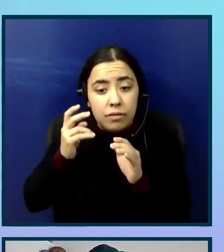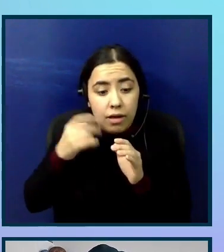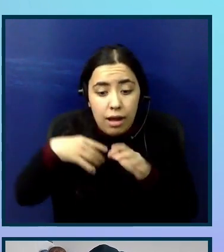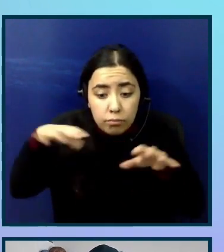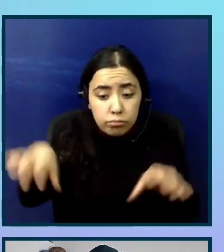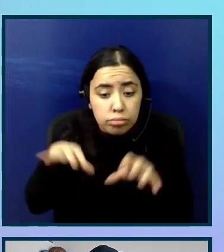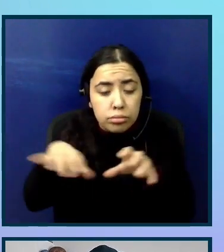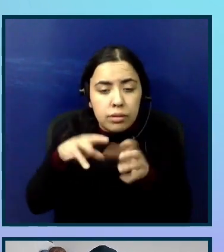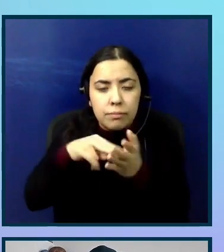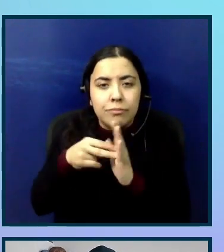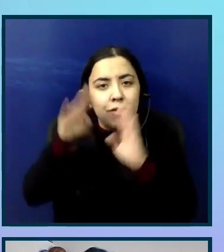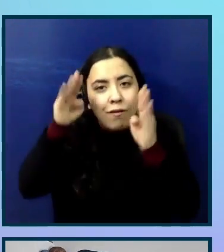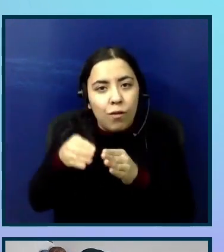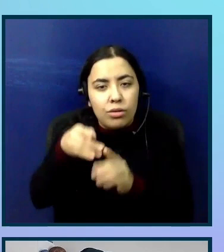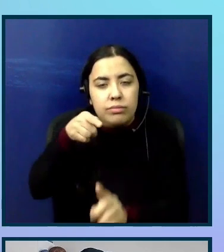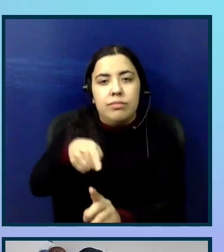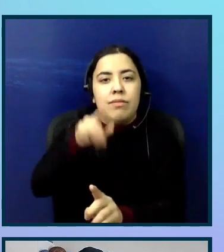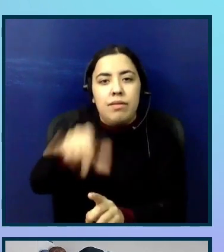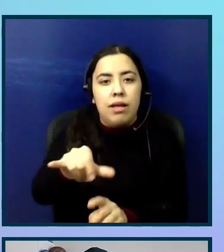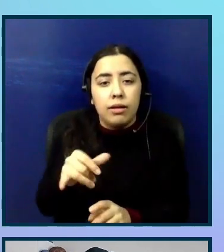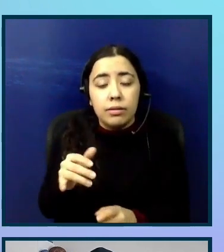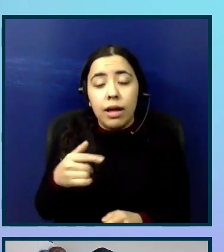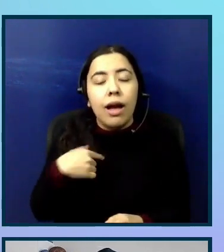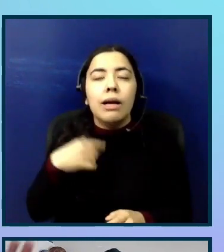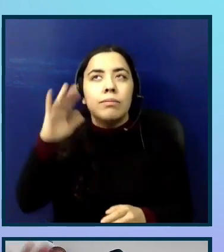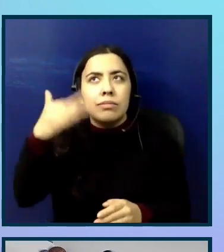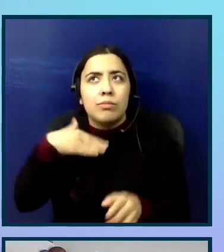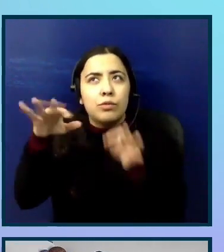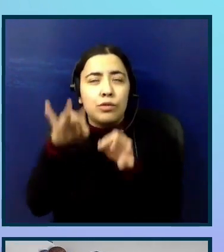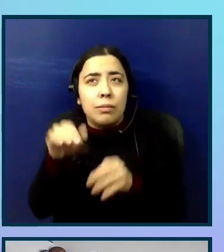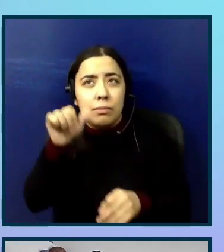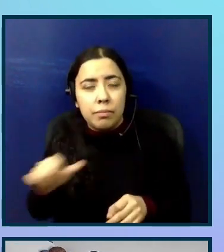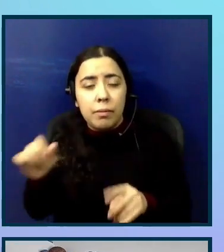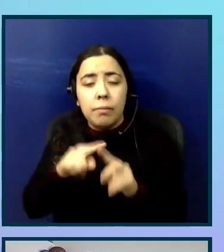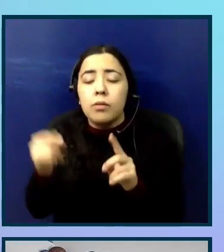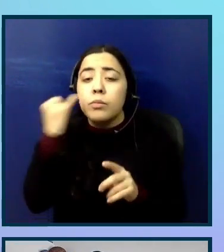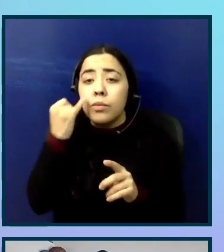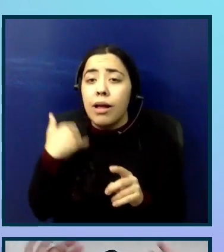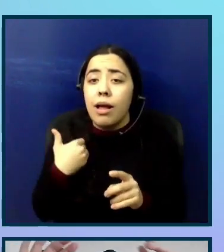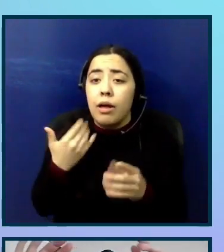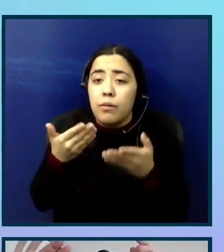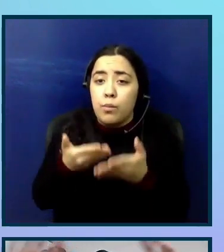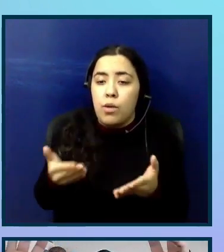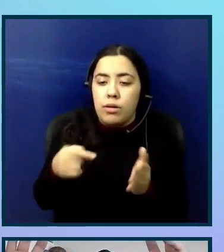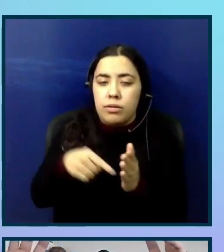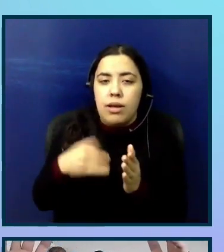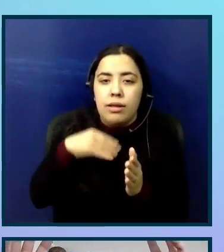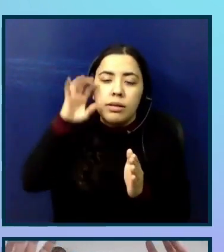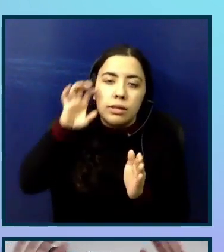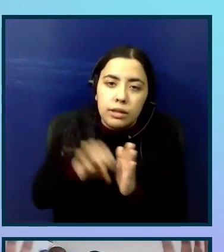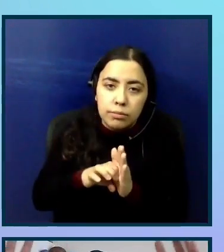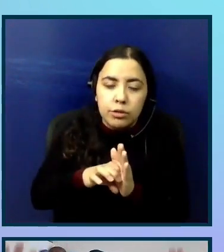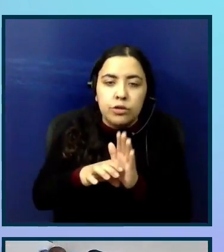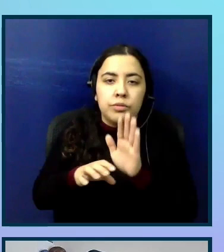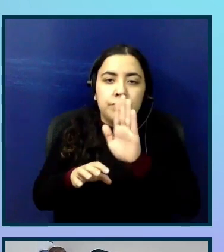So let's use an example, right? I'm gonna sound like I'm describing Amazon, but let's say I have a product, product has an image. To the right of that it has header,